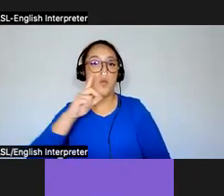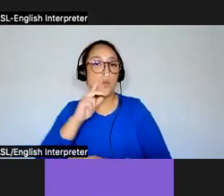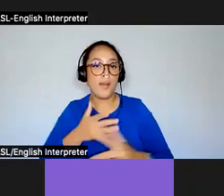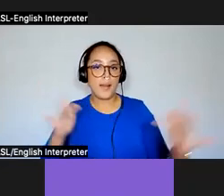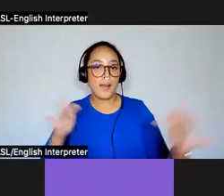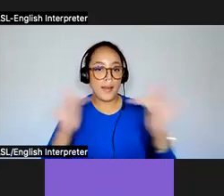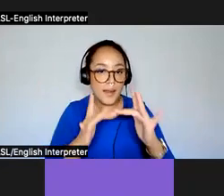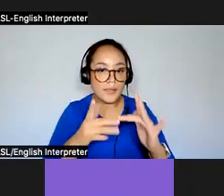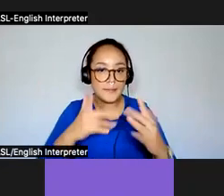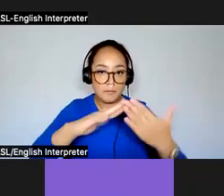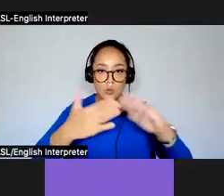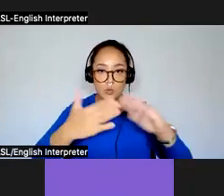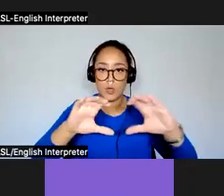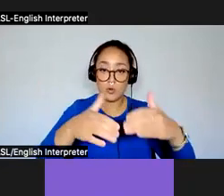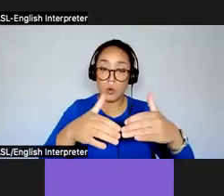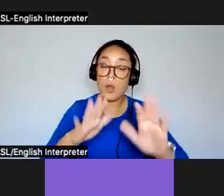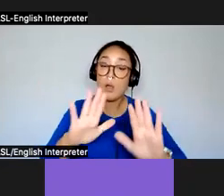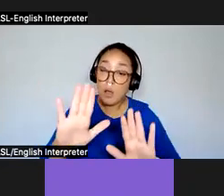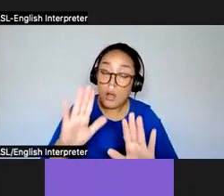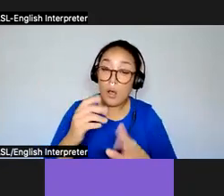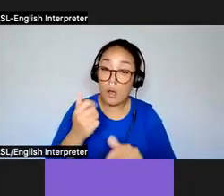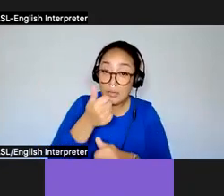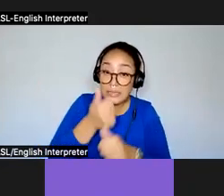Now not every park has a community group or close.